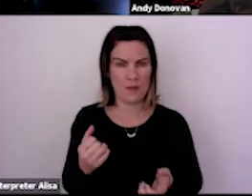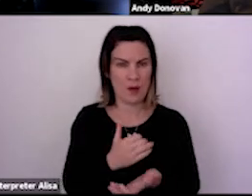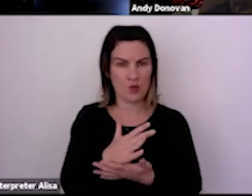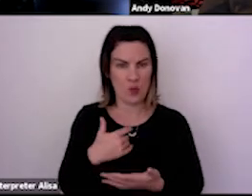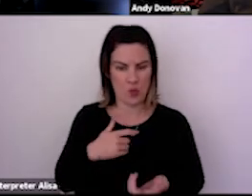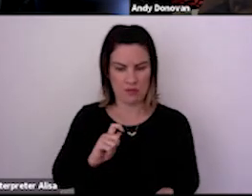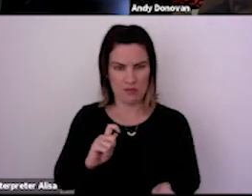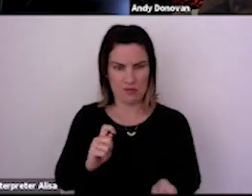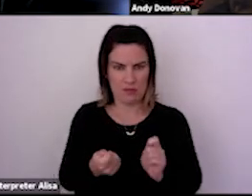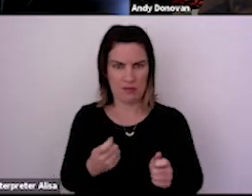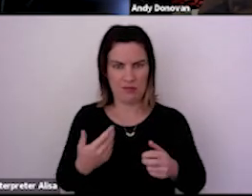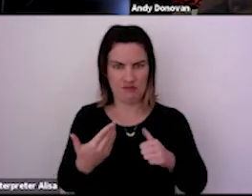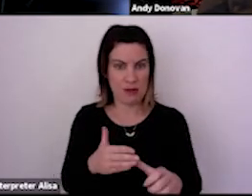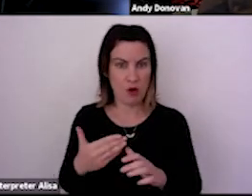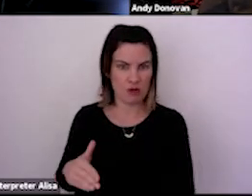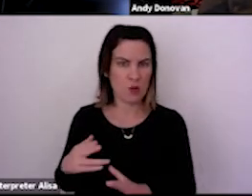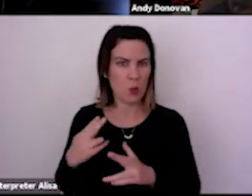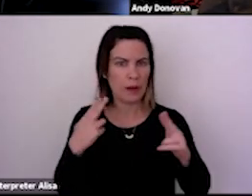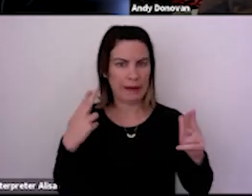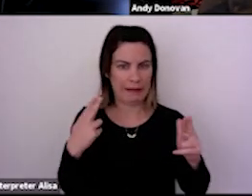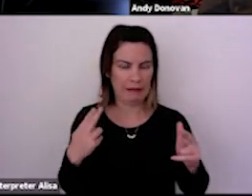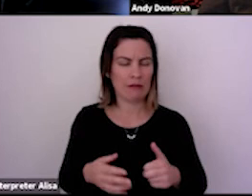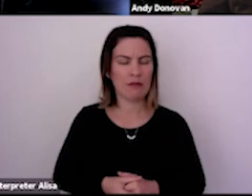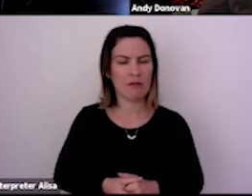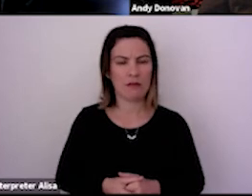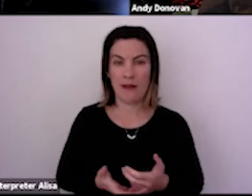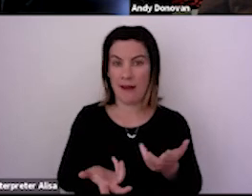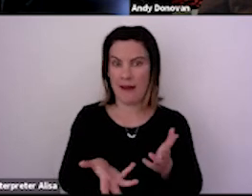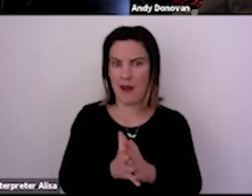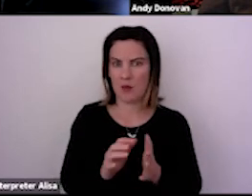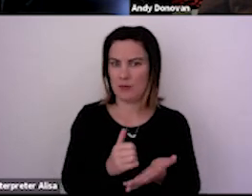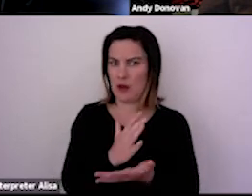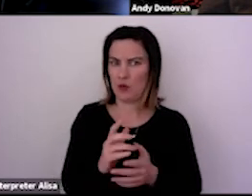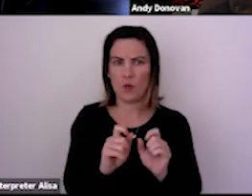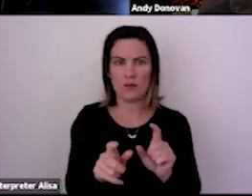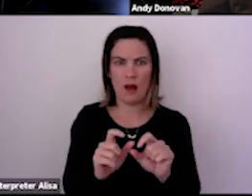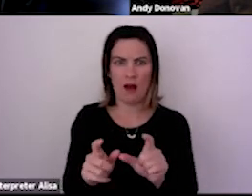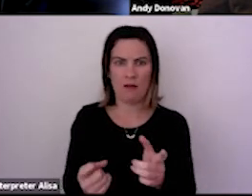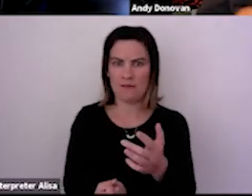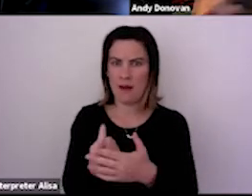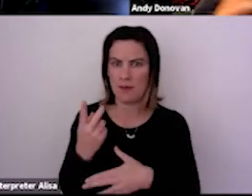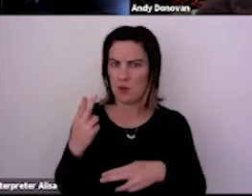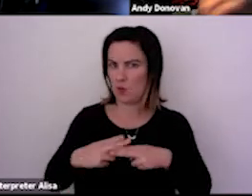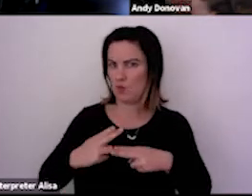to do more differently to get those sales happening through last-minute bookings. Then I guess we come back to